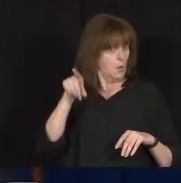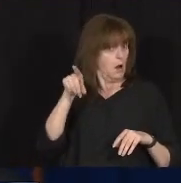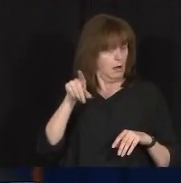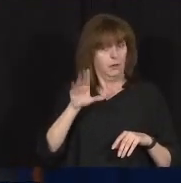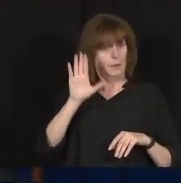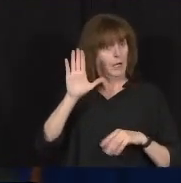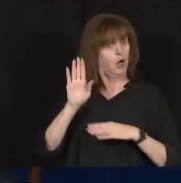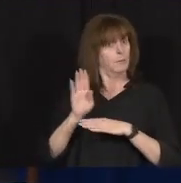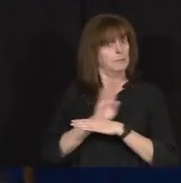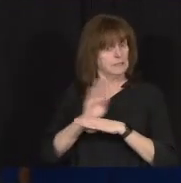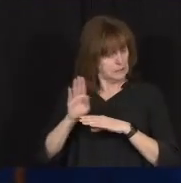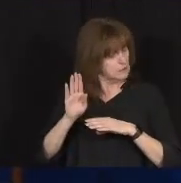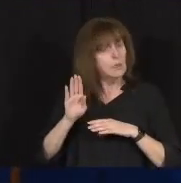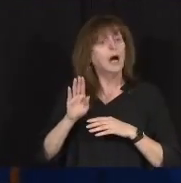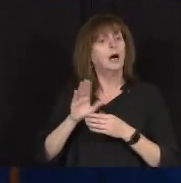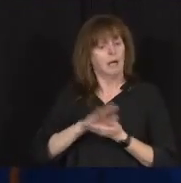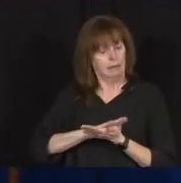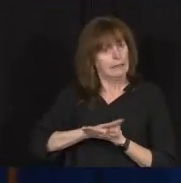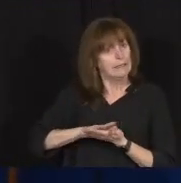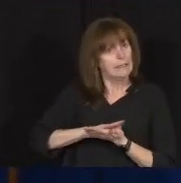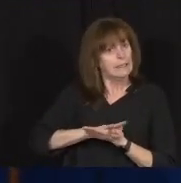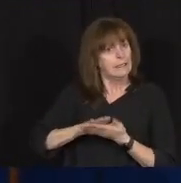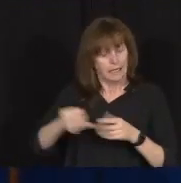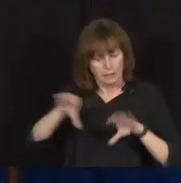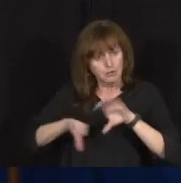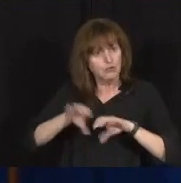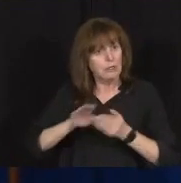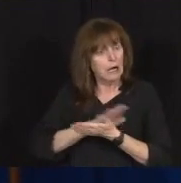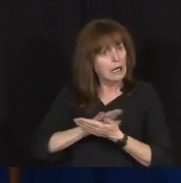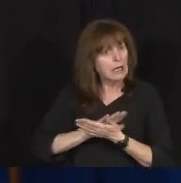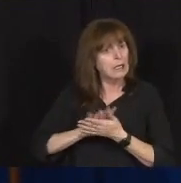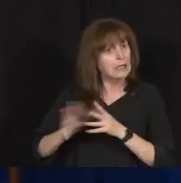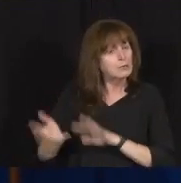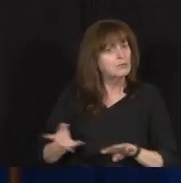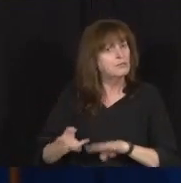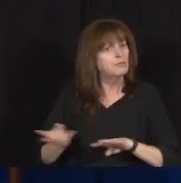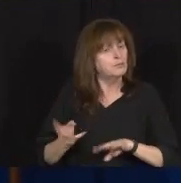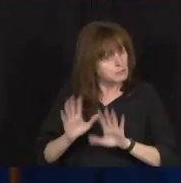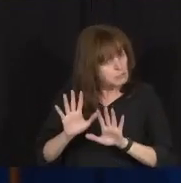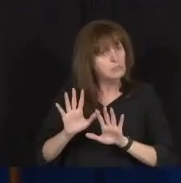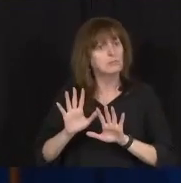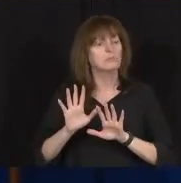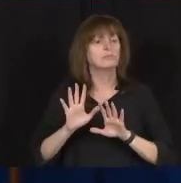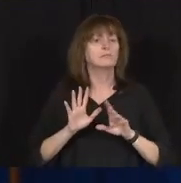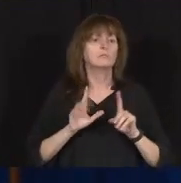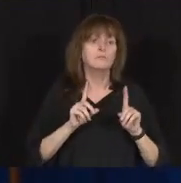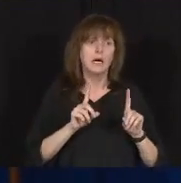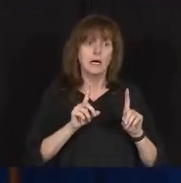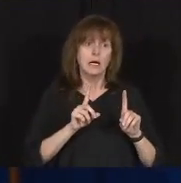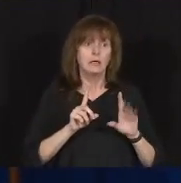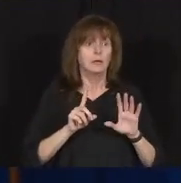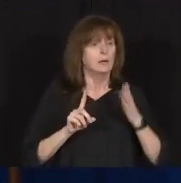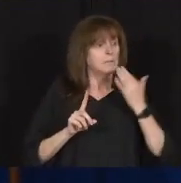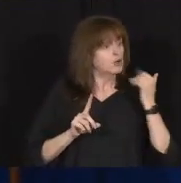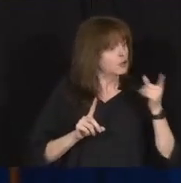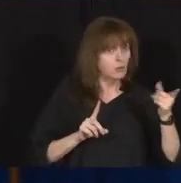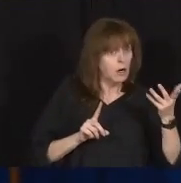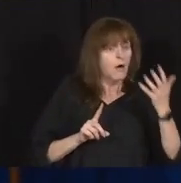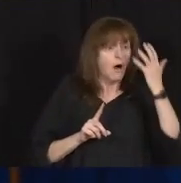B ut it is better to have it , have it stored there and i f we need it then we will do